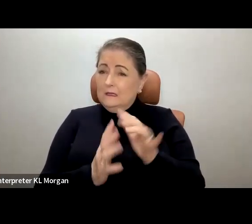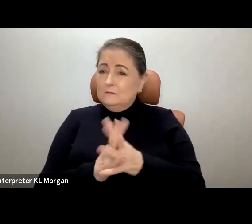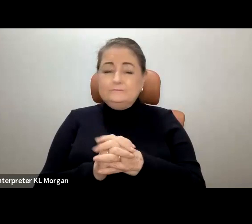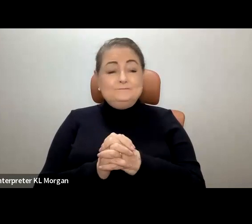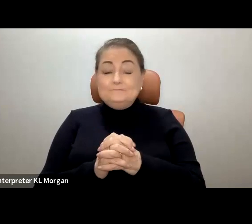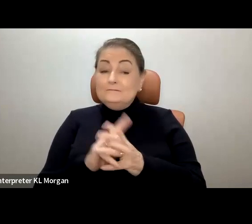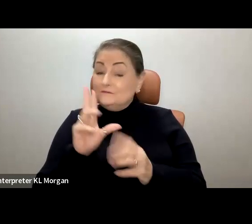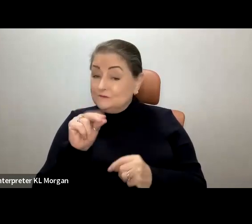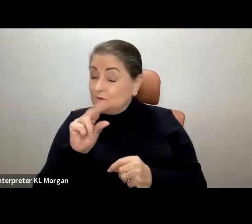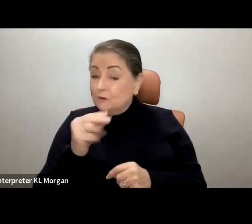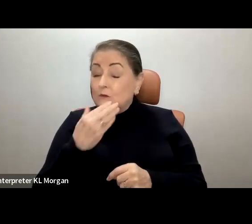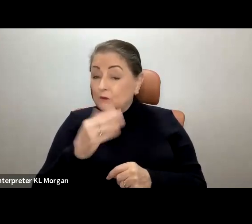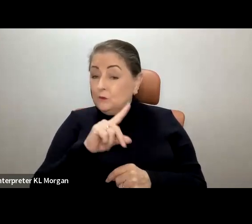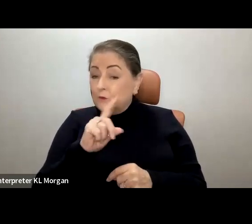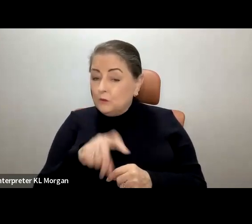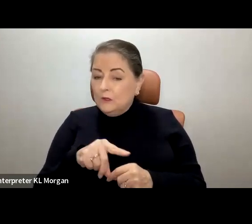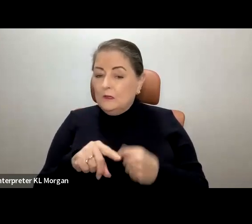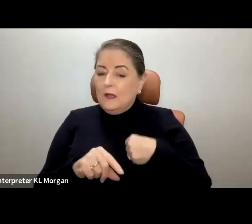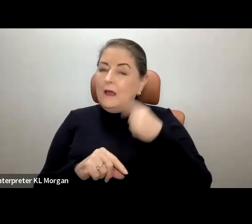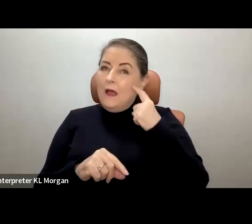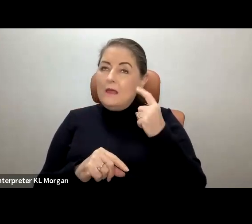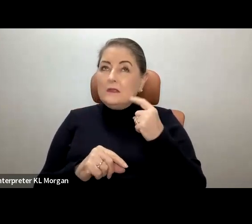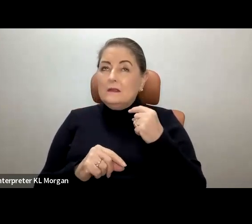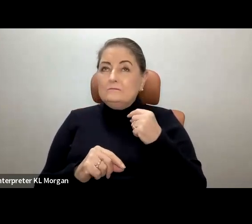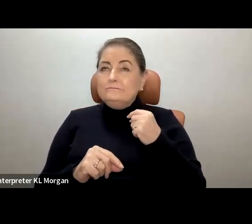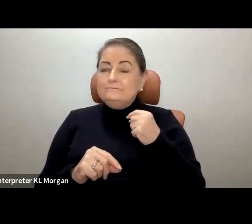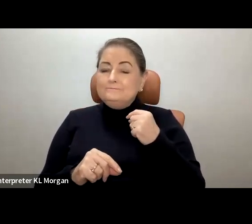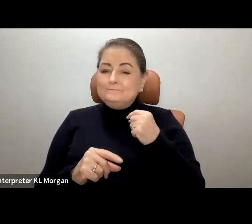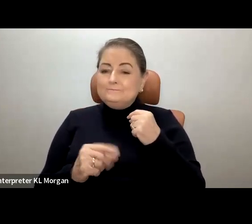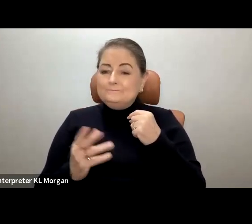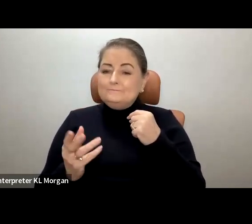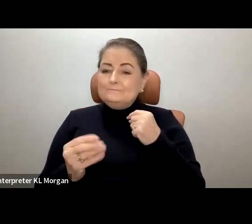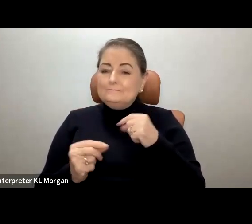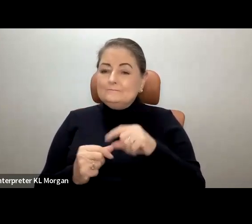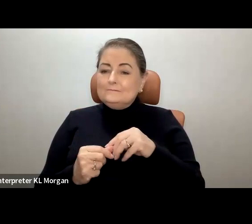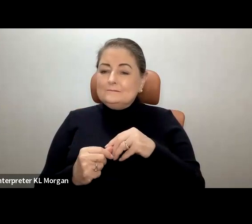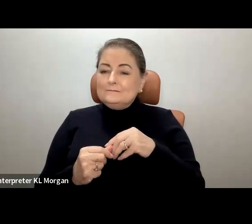[Andrew Marcum] No, that's a good question, though. And I do think that that is a conversation I